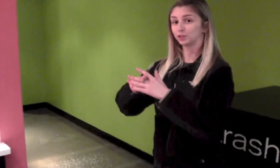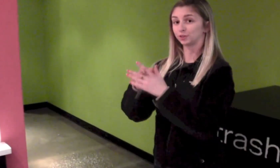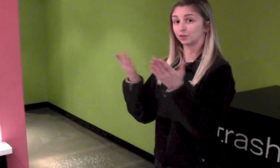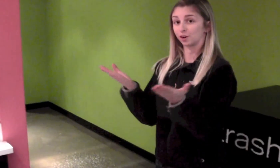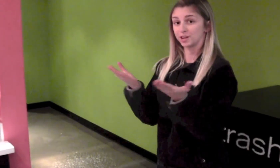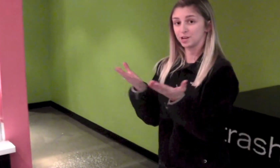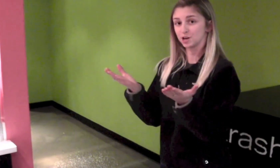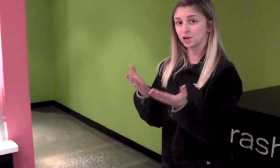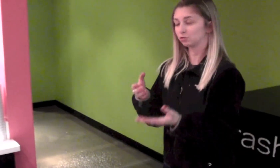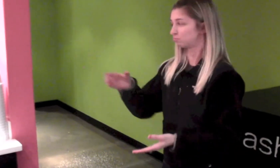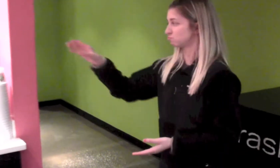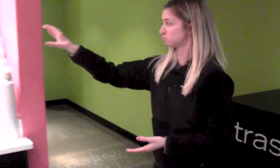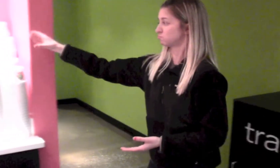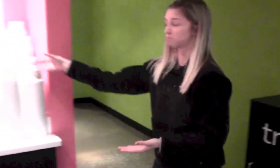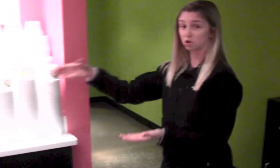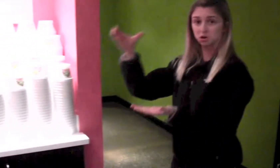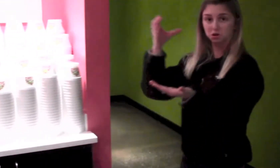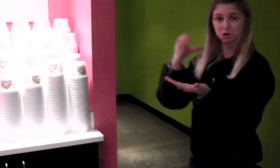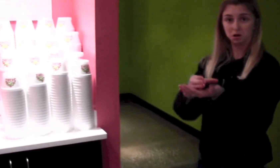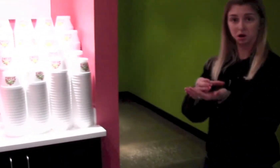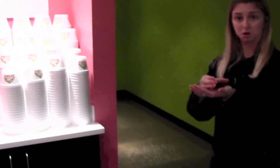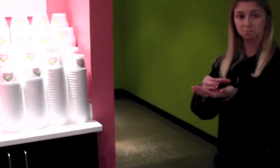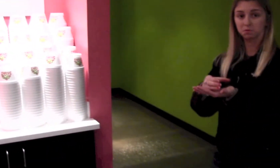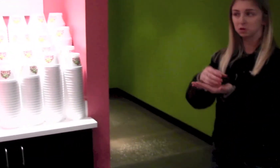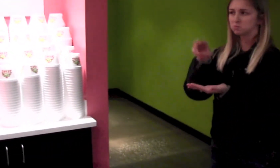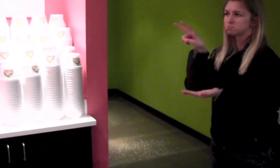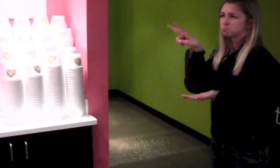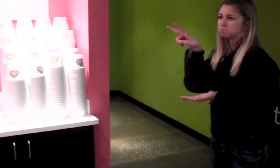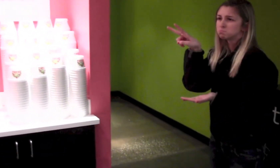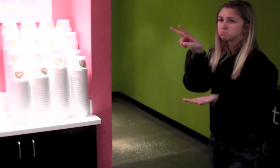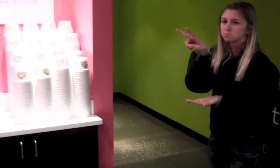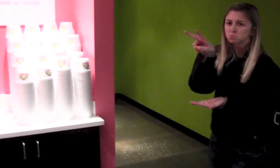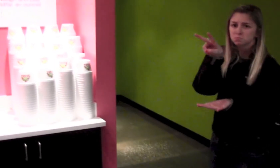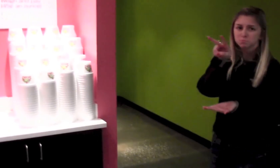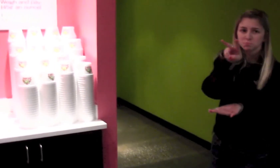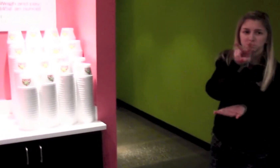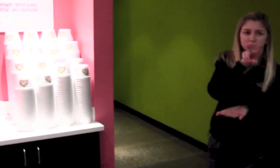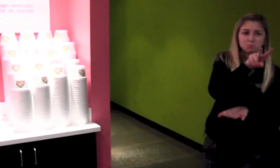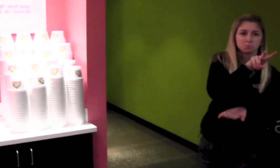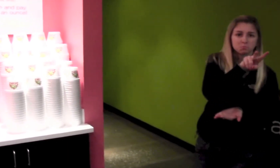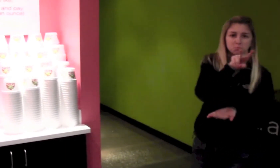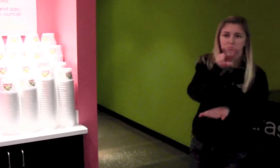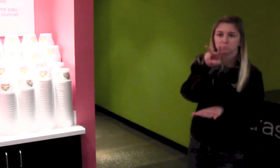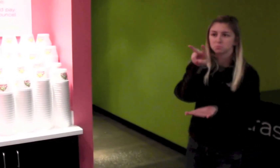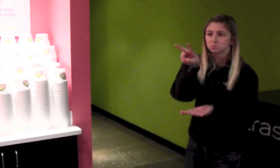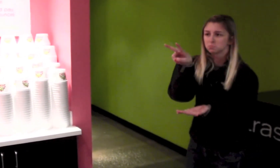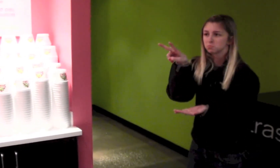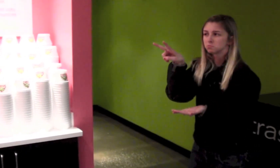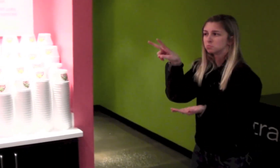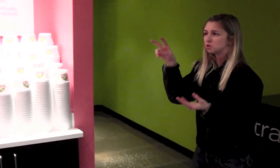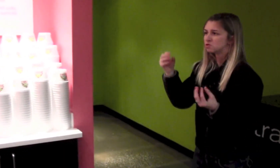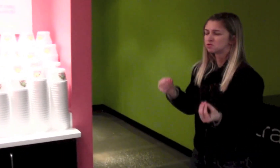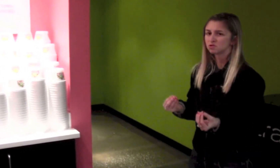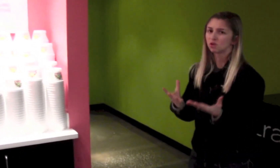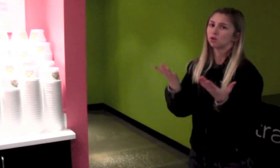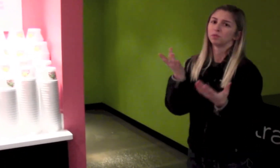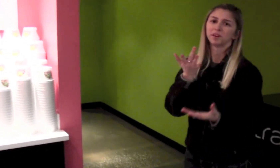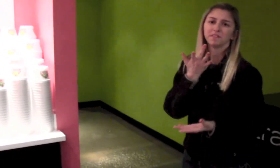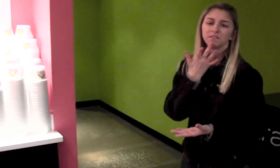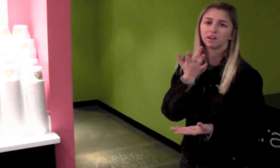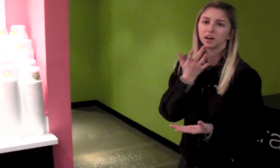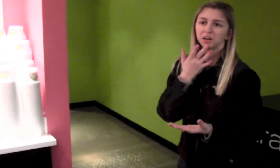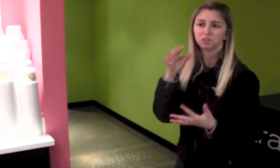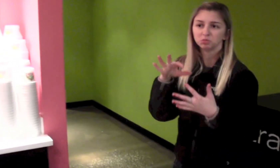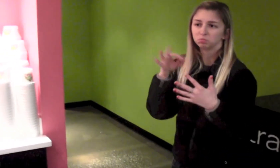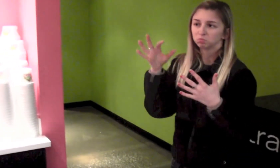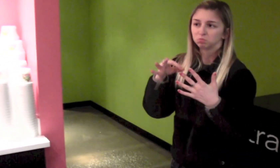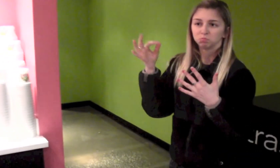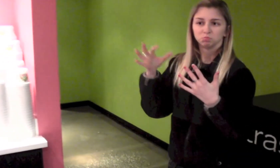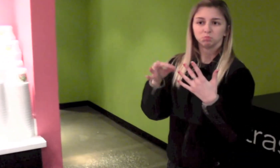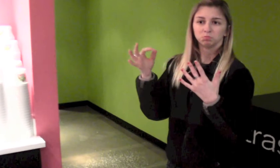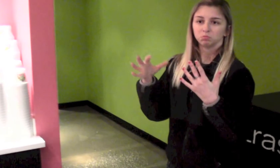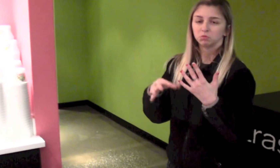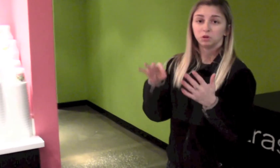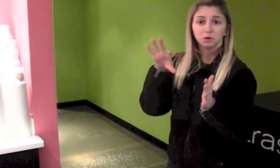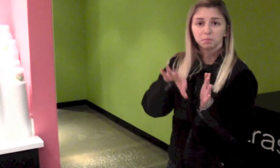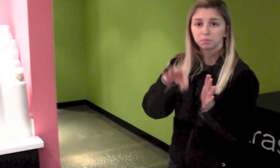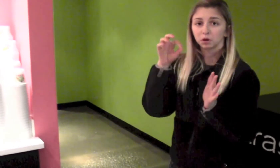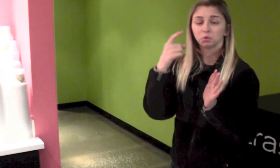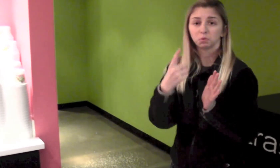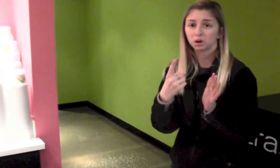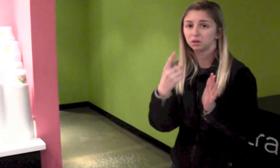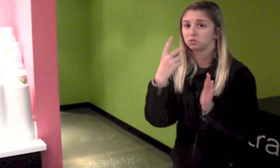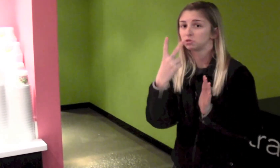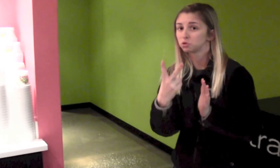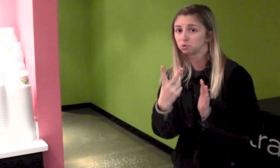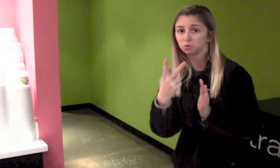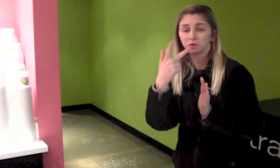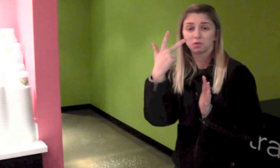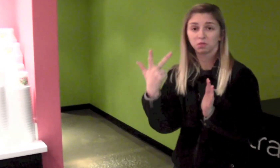You'll start here, pick up a cup and look at all the flavors. There are many options. You can pick one, two or three…